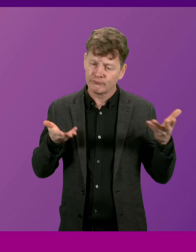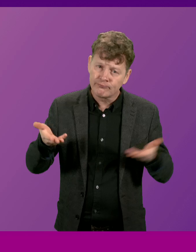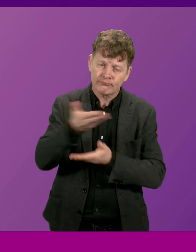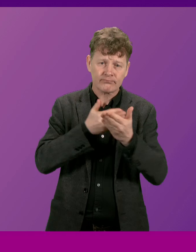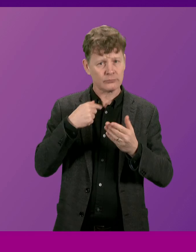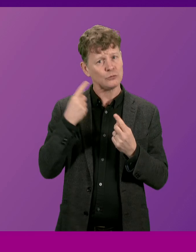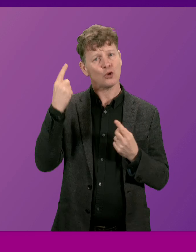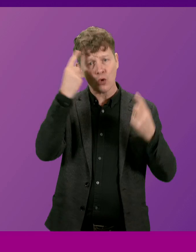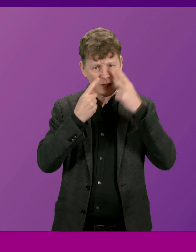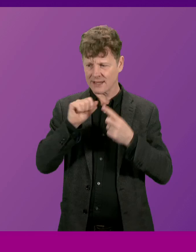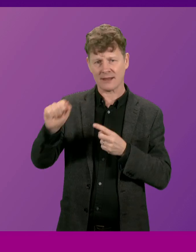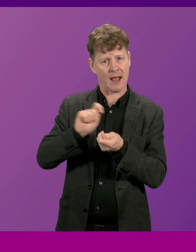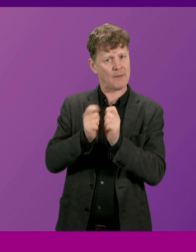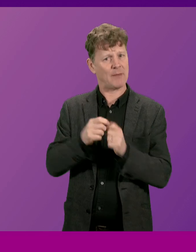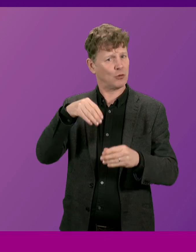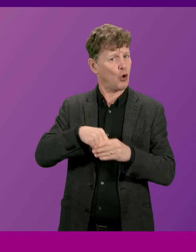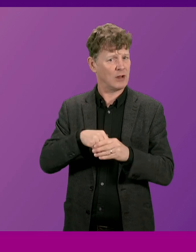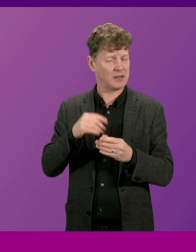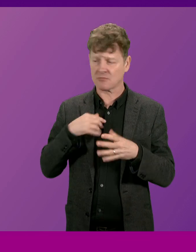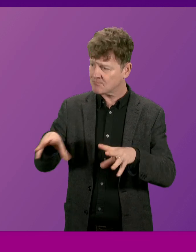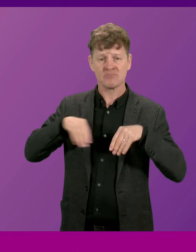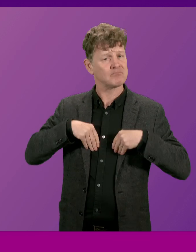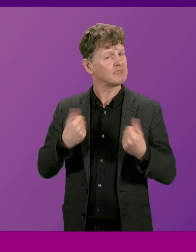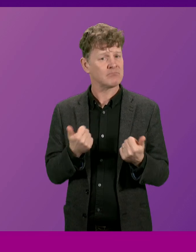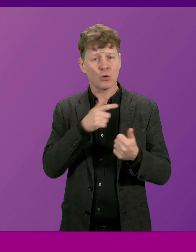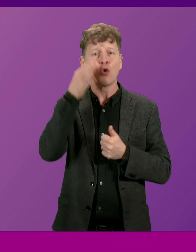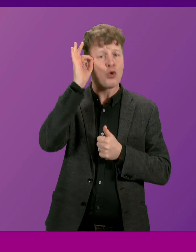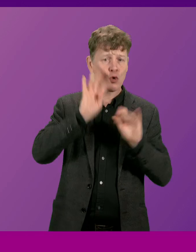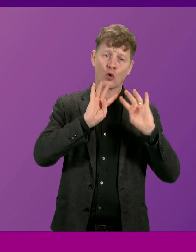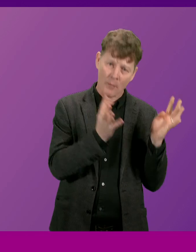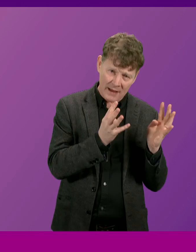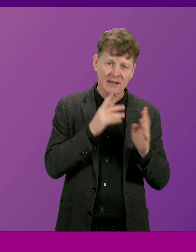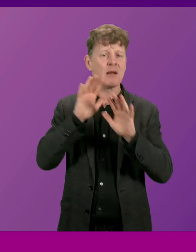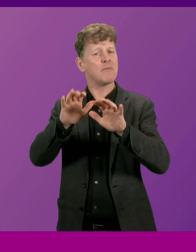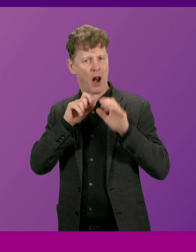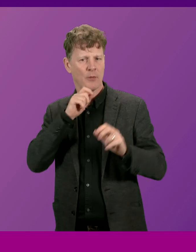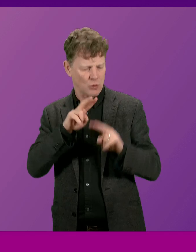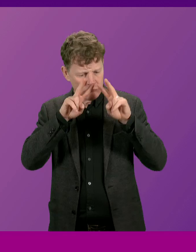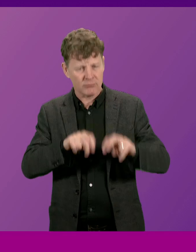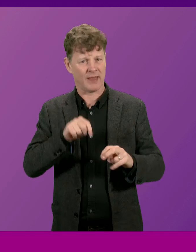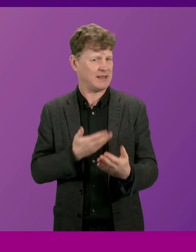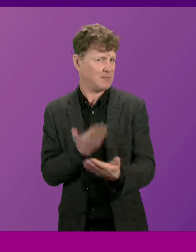the contents of those amendments as the committee and Parliament look at the contents of the bill.